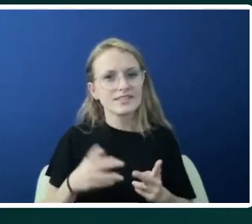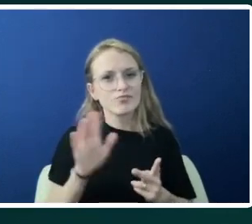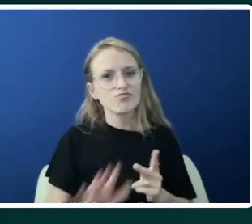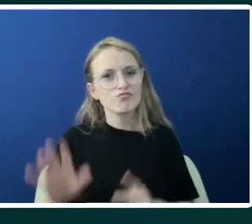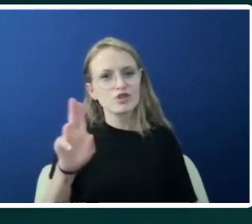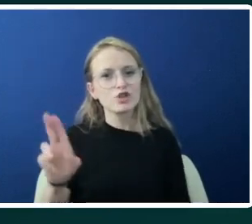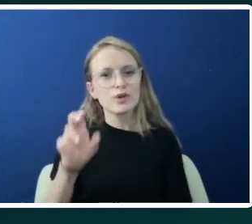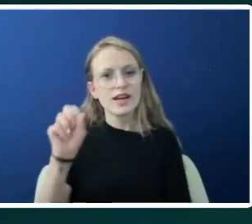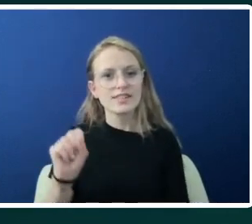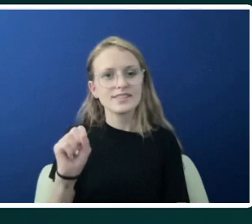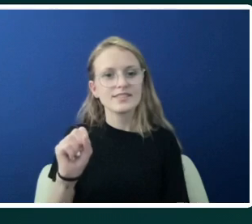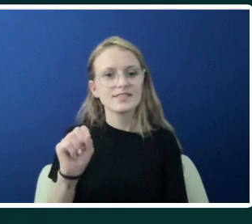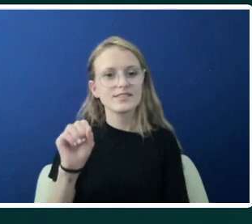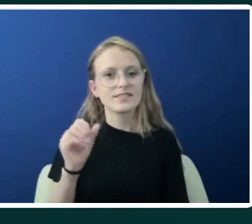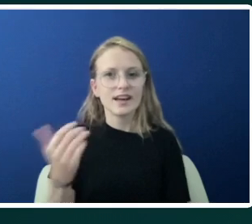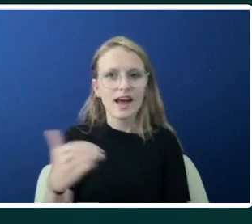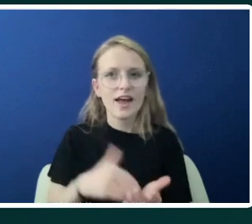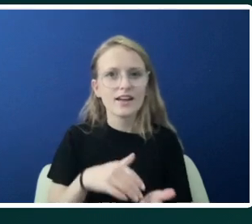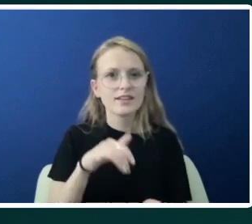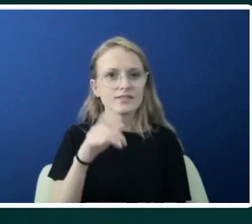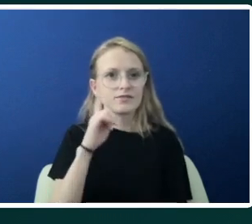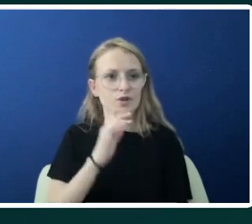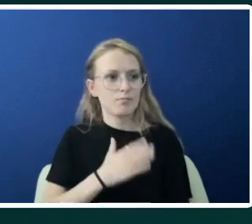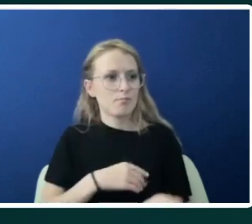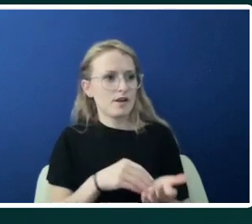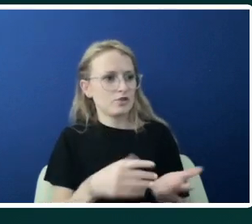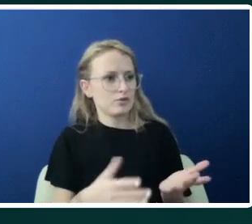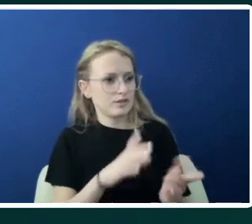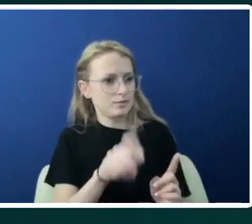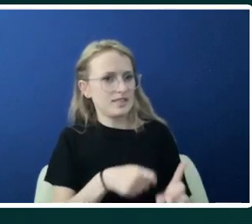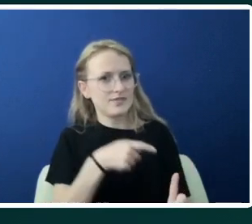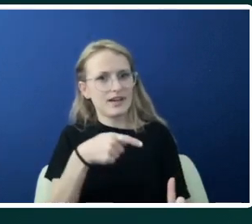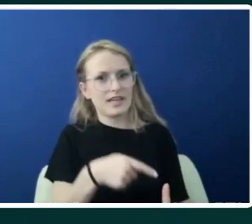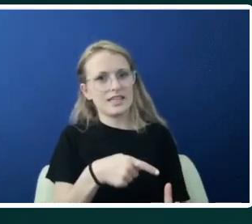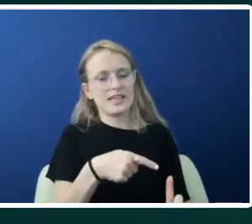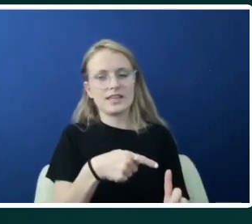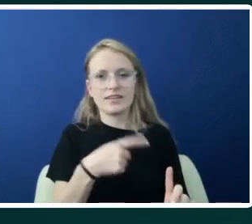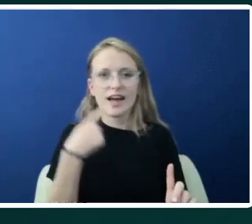you know, again, for my students specifically, was really -- I think it was really an area